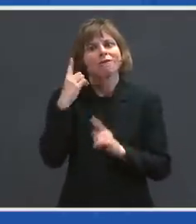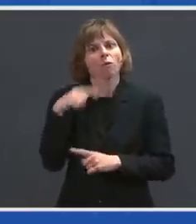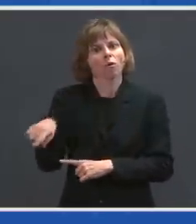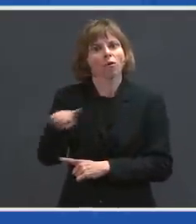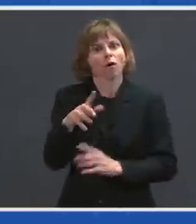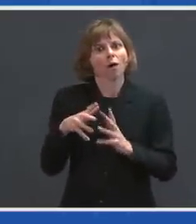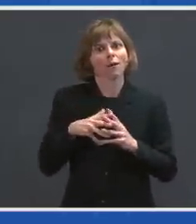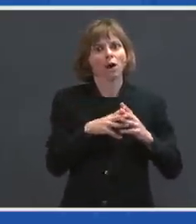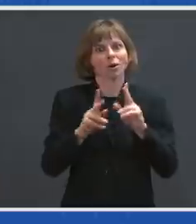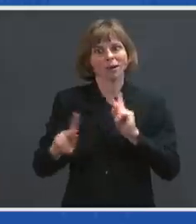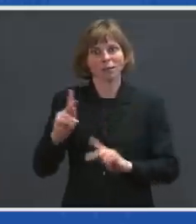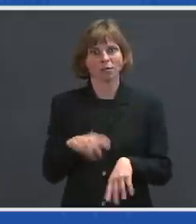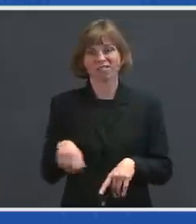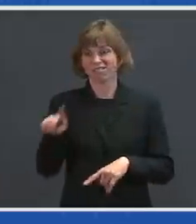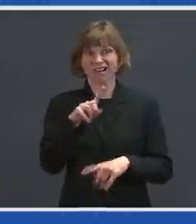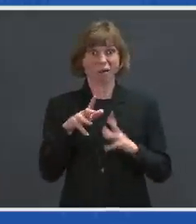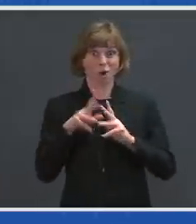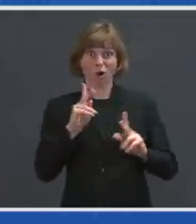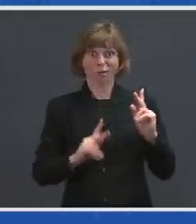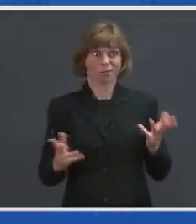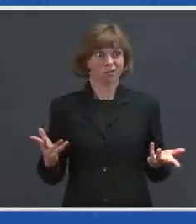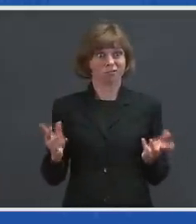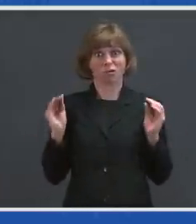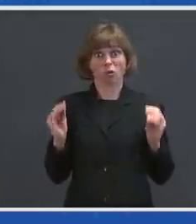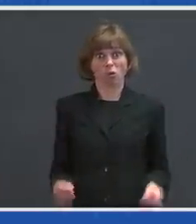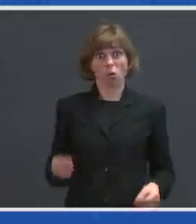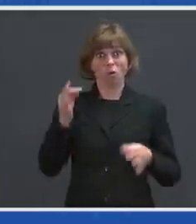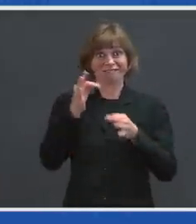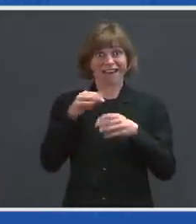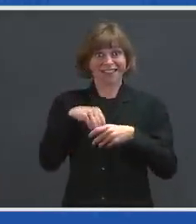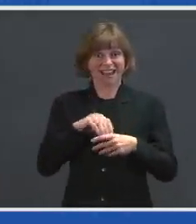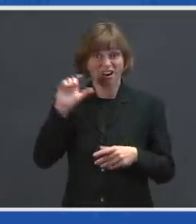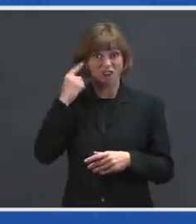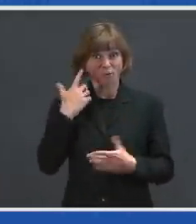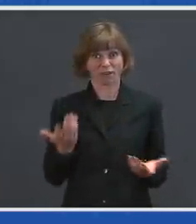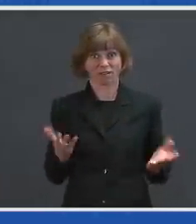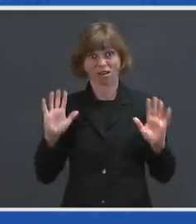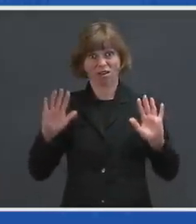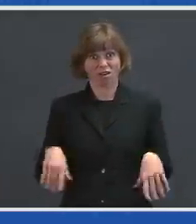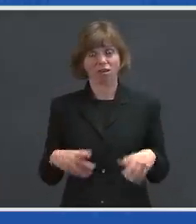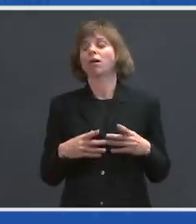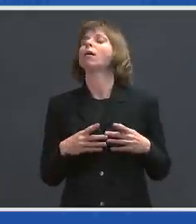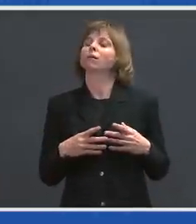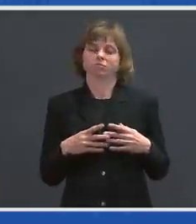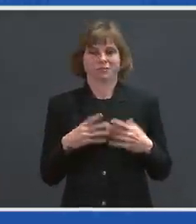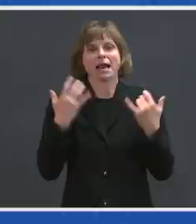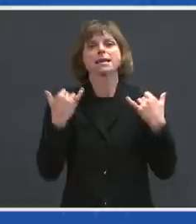They've lost faith in government; this is a time to reestablish that faith. And the reason why they should have faith